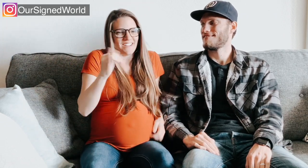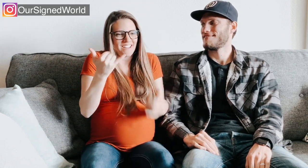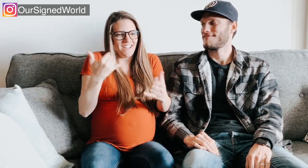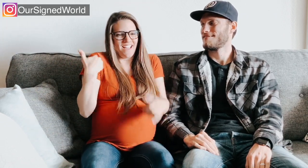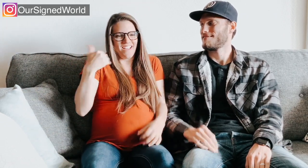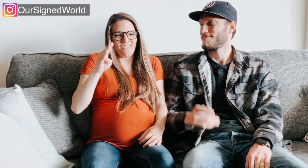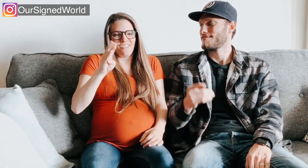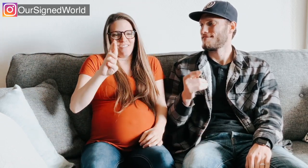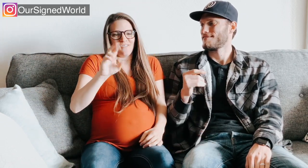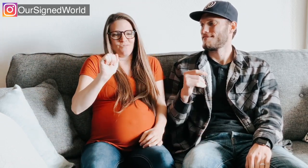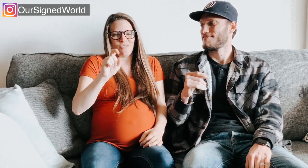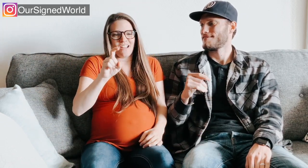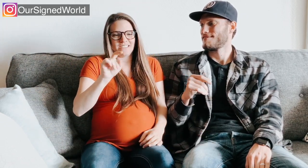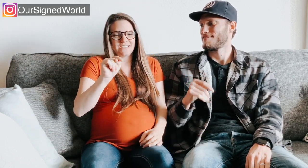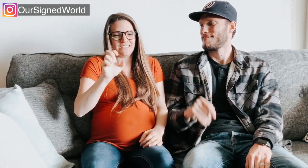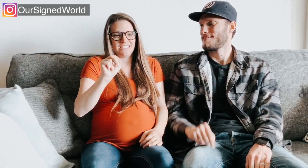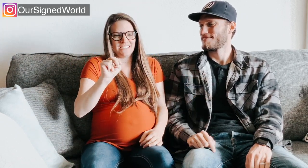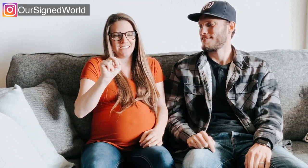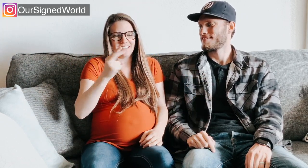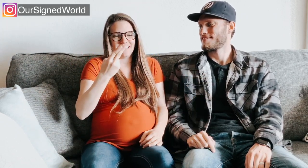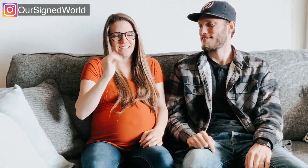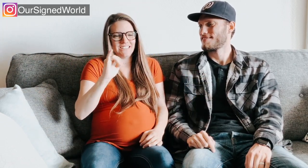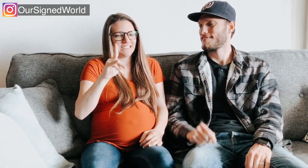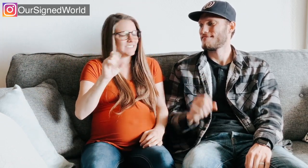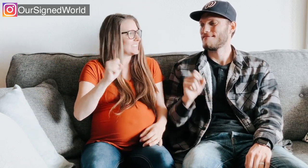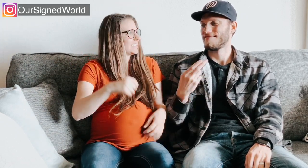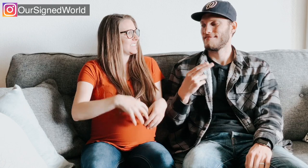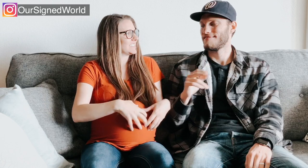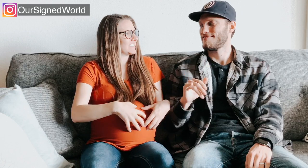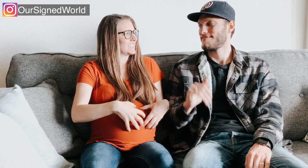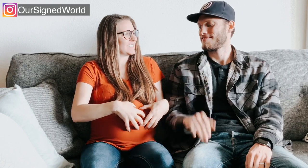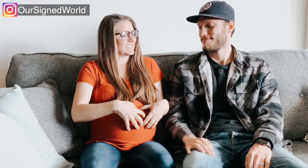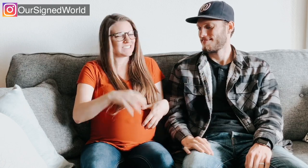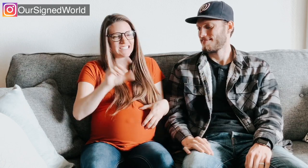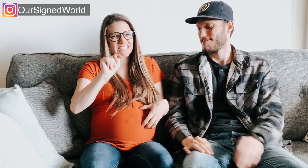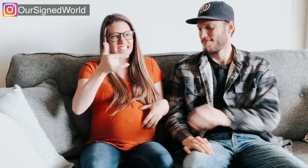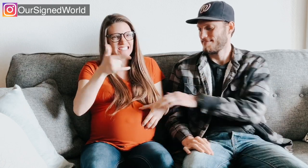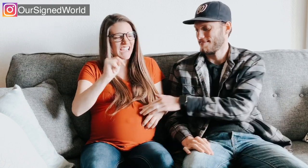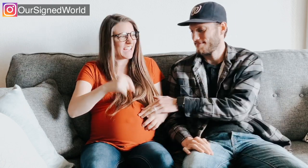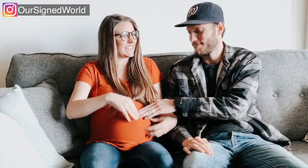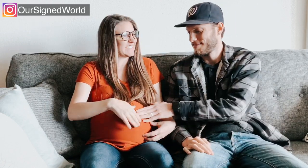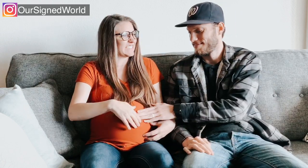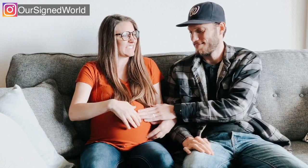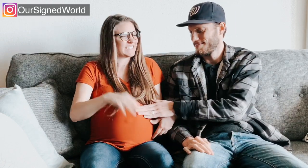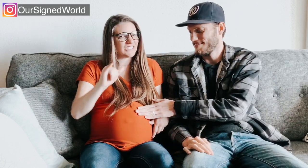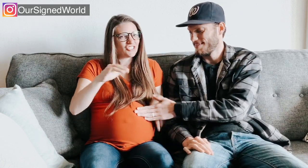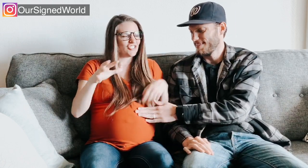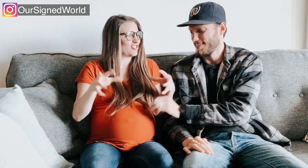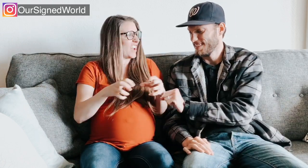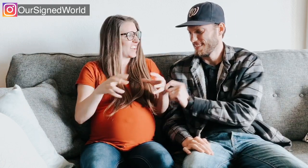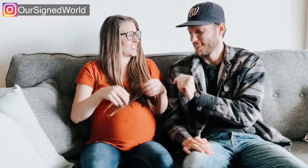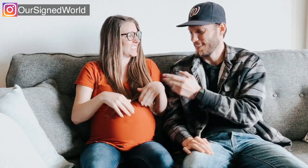I feel like I am having Braxton Hicks right now. It's tight. Those are contractions.